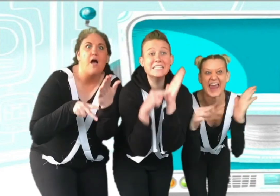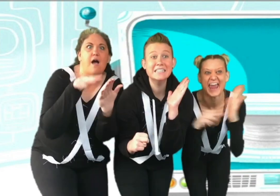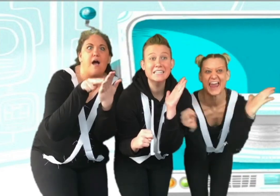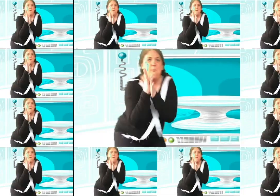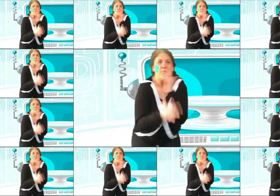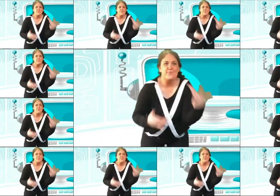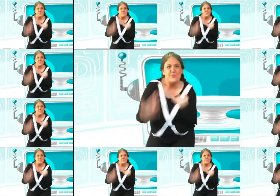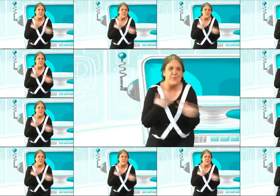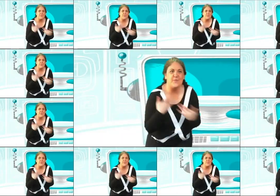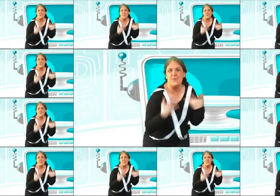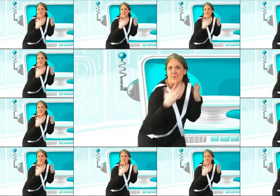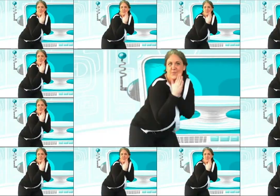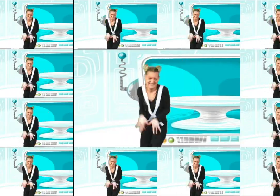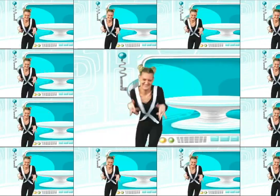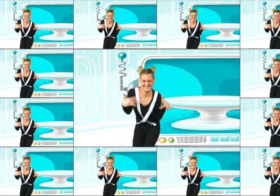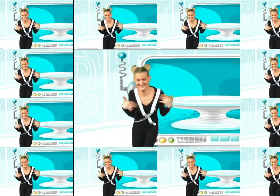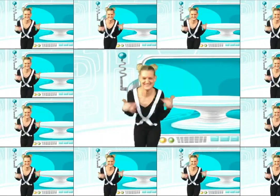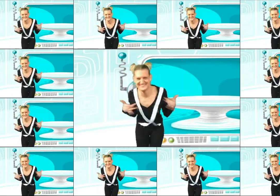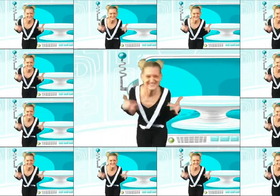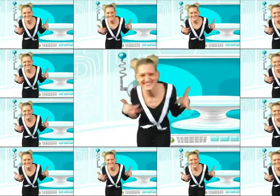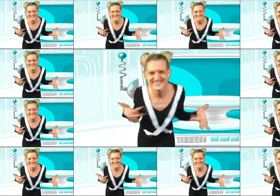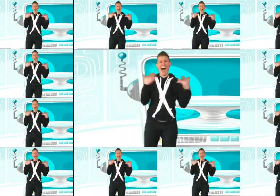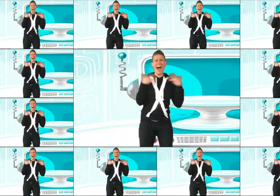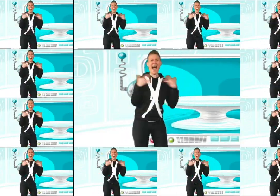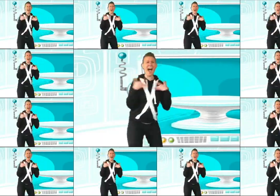And once they start — oh boy, oh boy! You watch the slowly growing joy